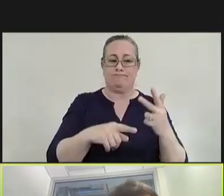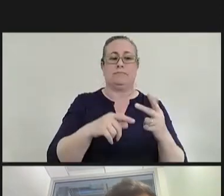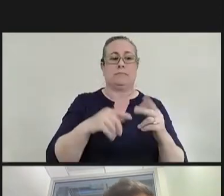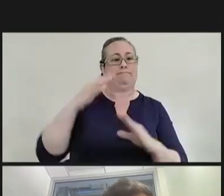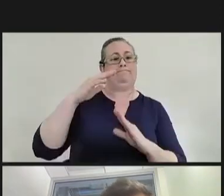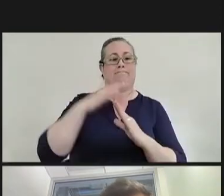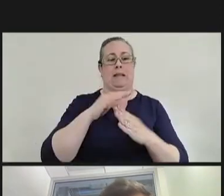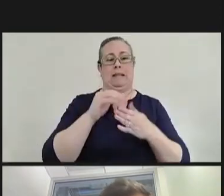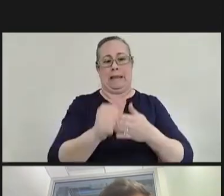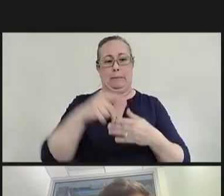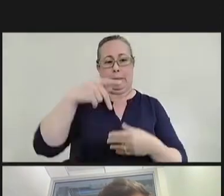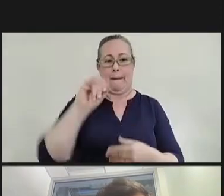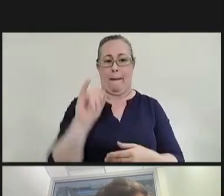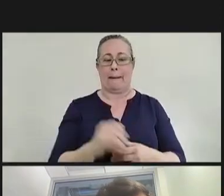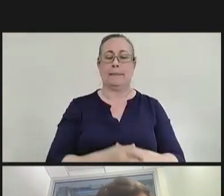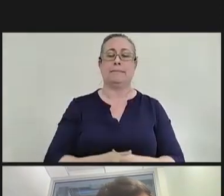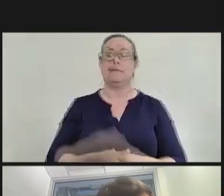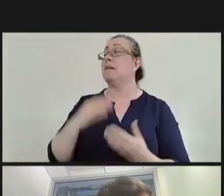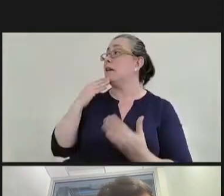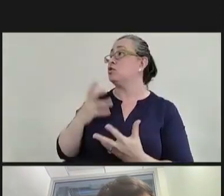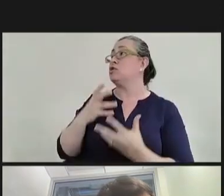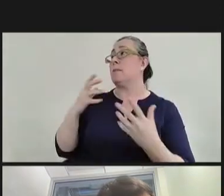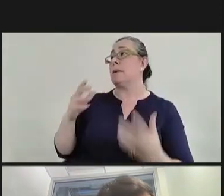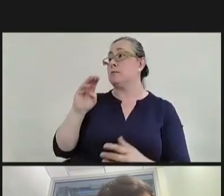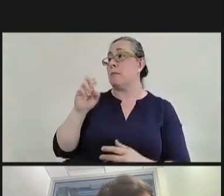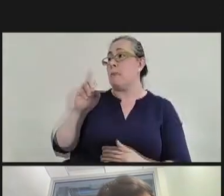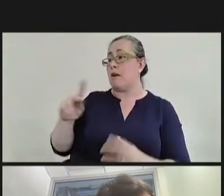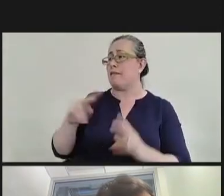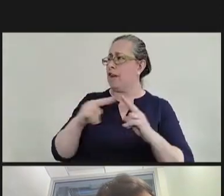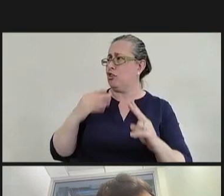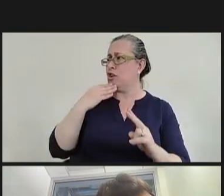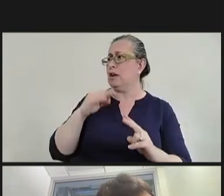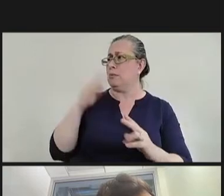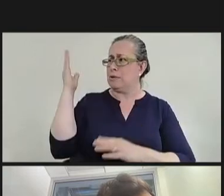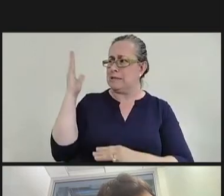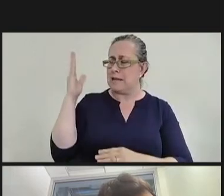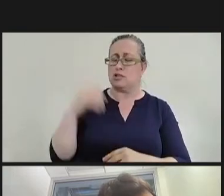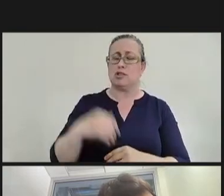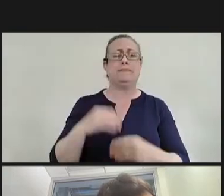Robert Hopkins: Thank you very much, Mark. Very good presentation. Our next presenter is